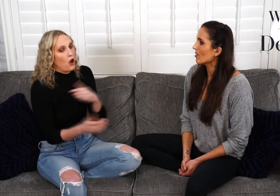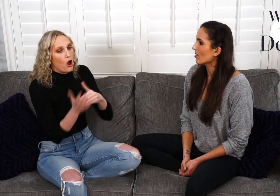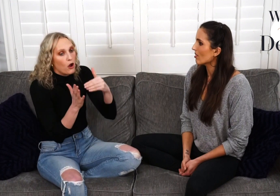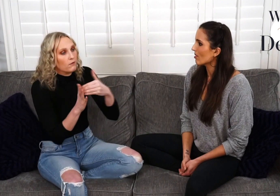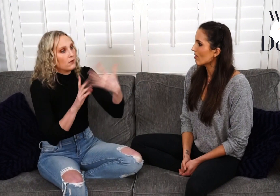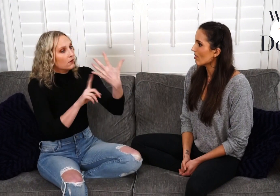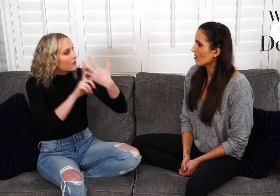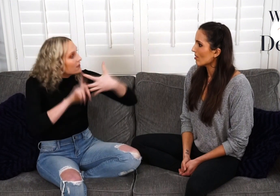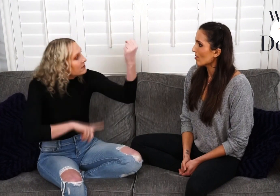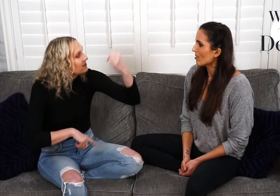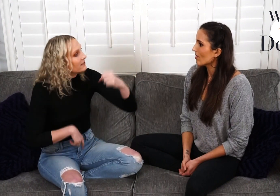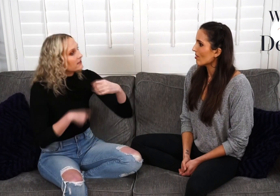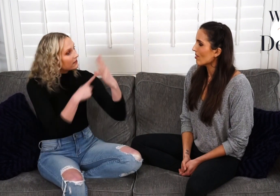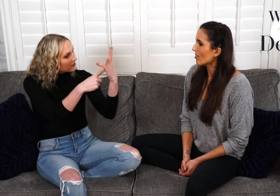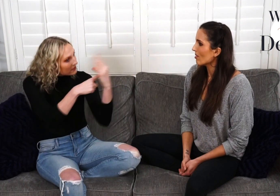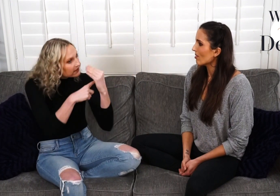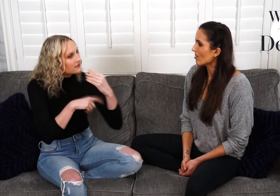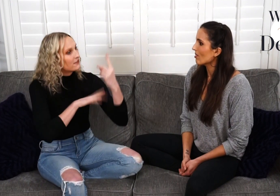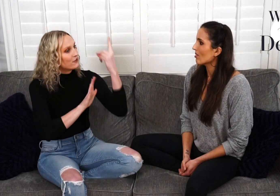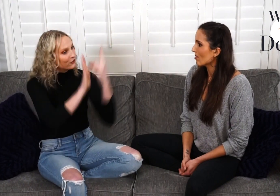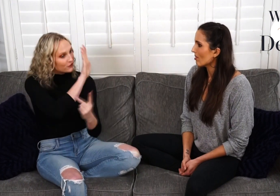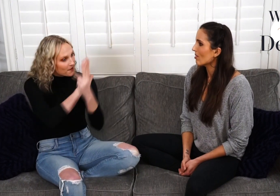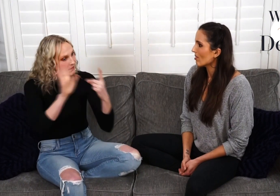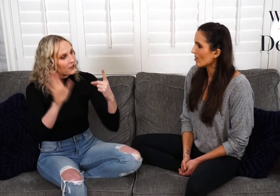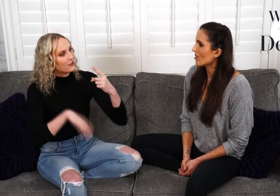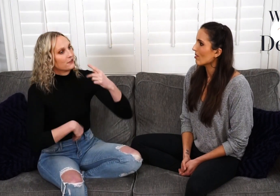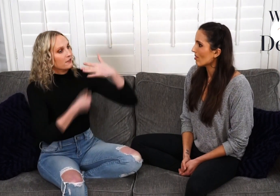and were often times deprived, discriminated,